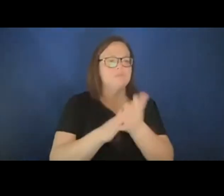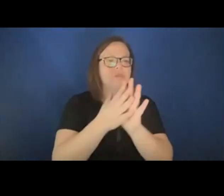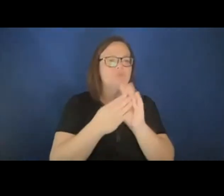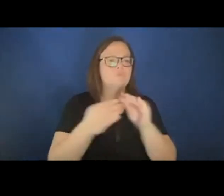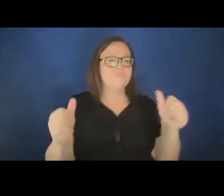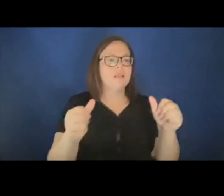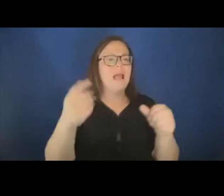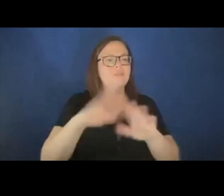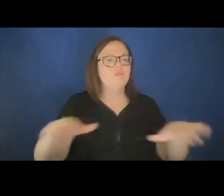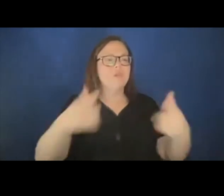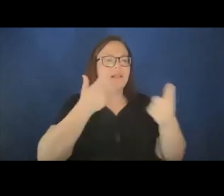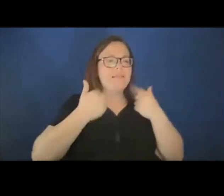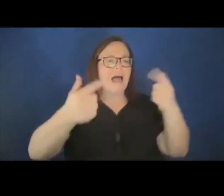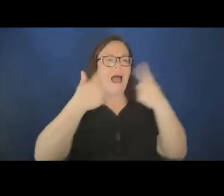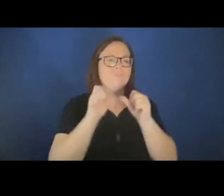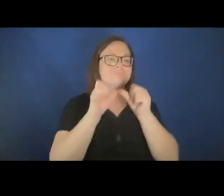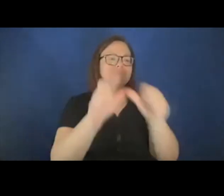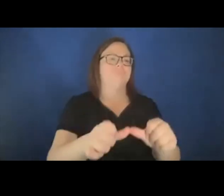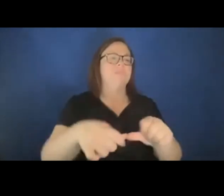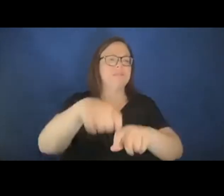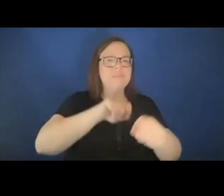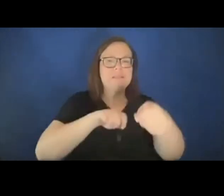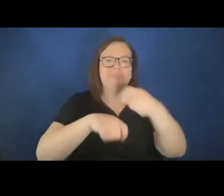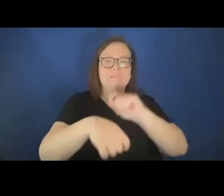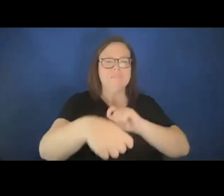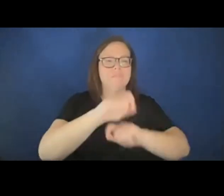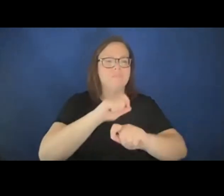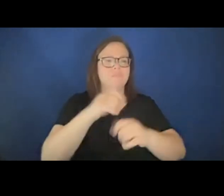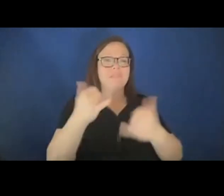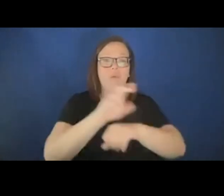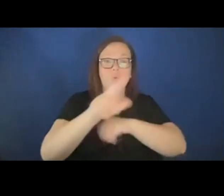laugh ad infinitum, peal after peal after peal. It’s 3 a.m., and I’m safekeeping